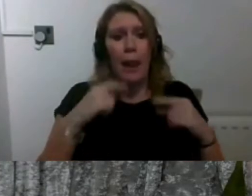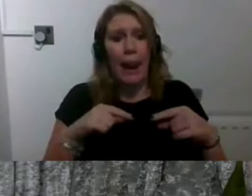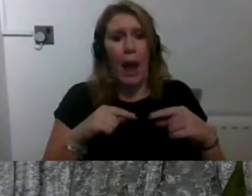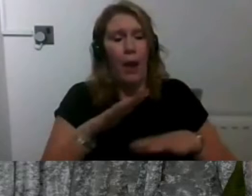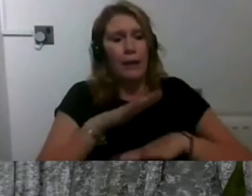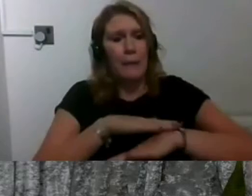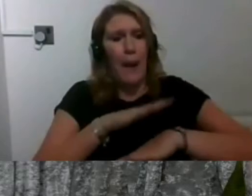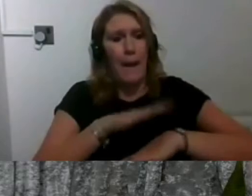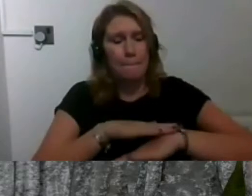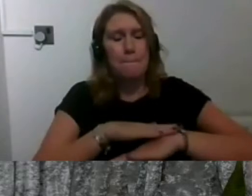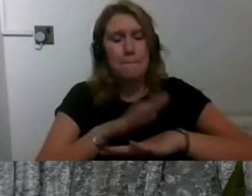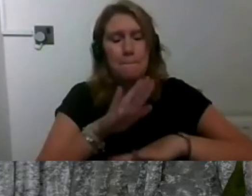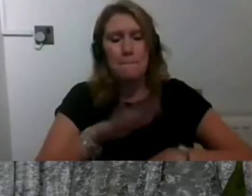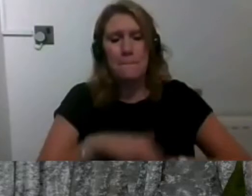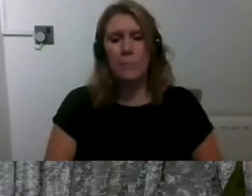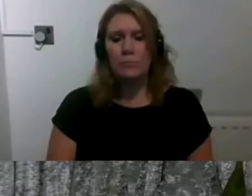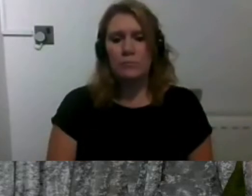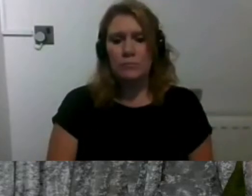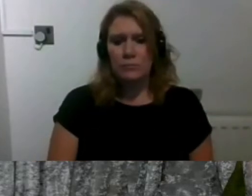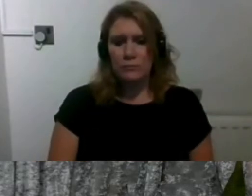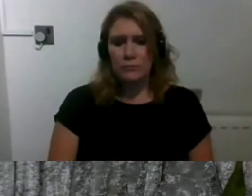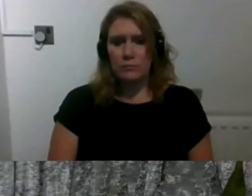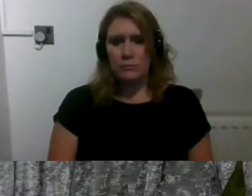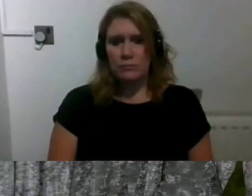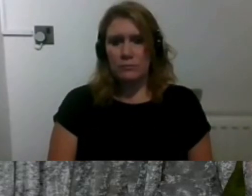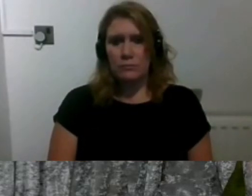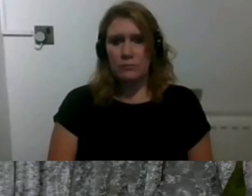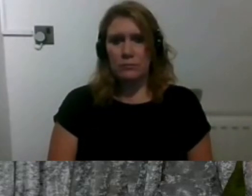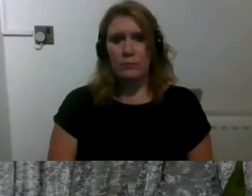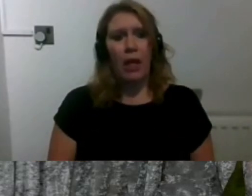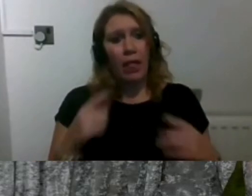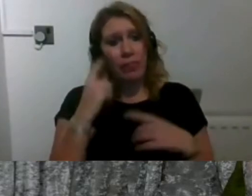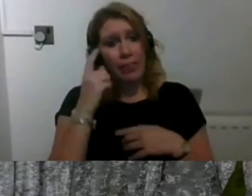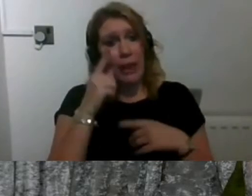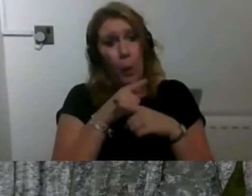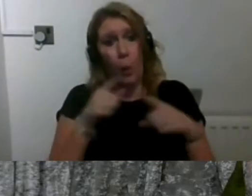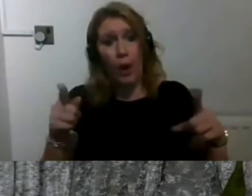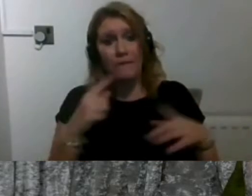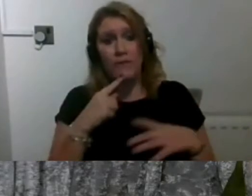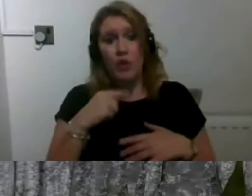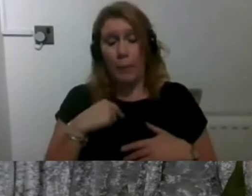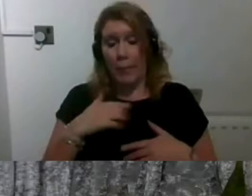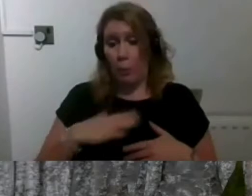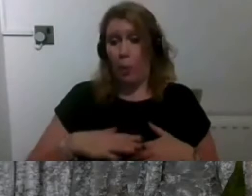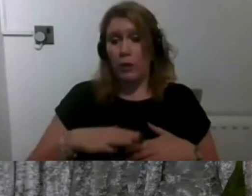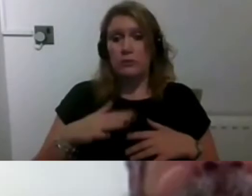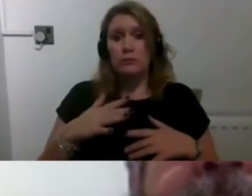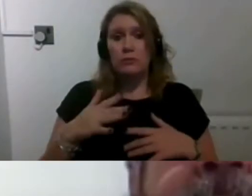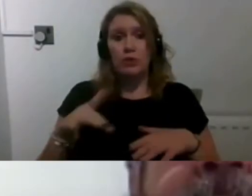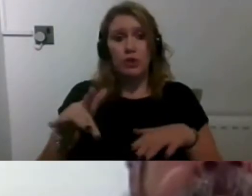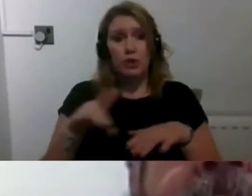has told me they wanted to perform at the moment has had the chance to perform once.